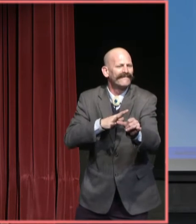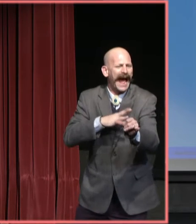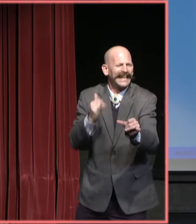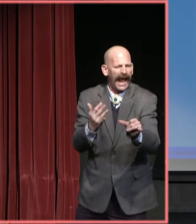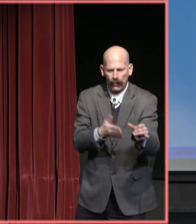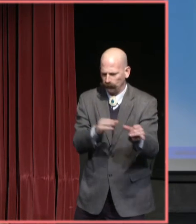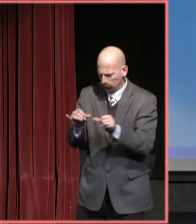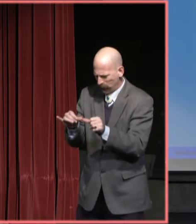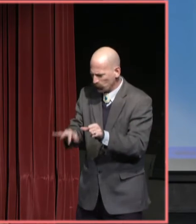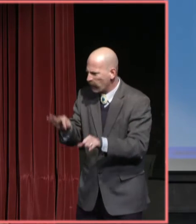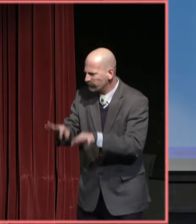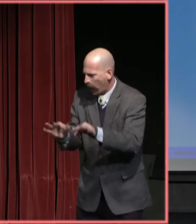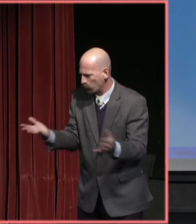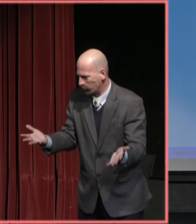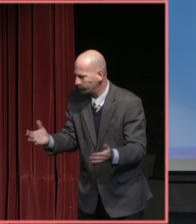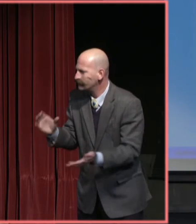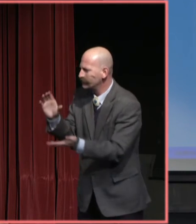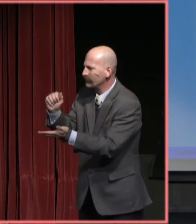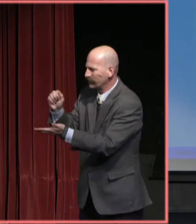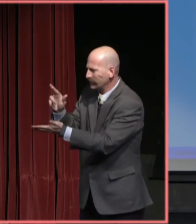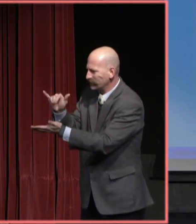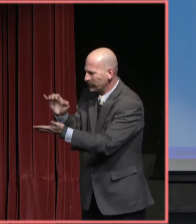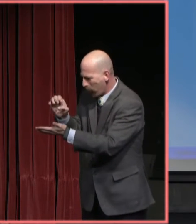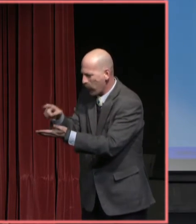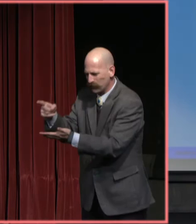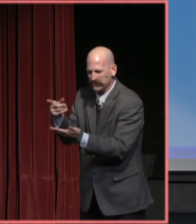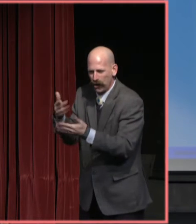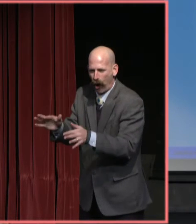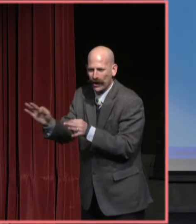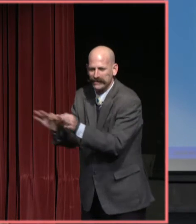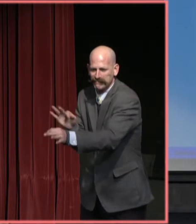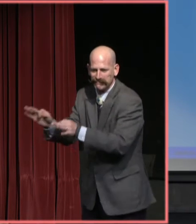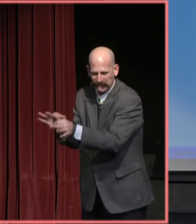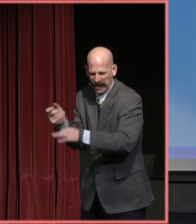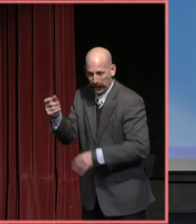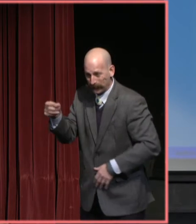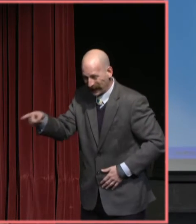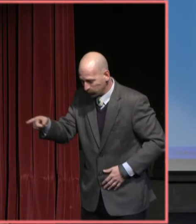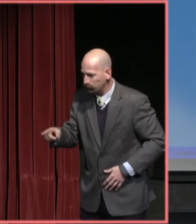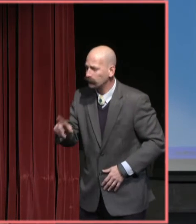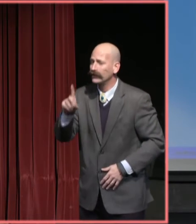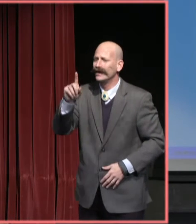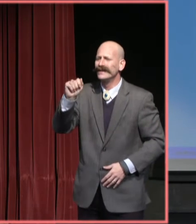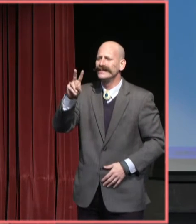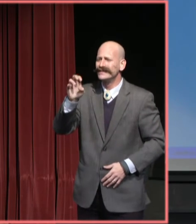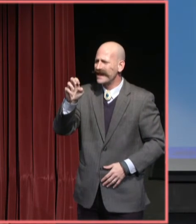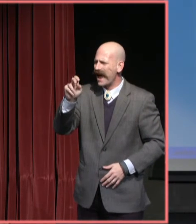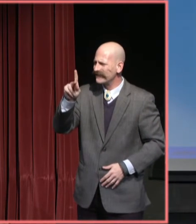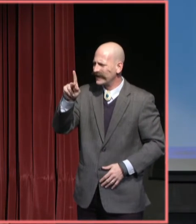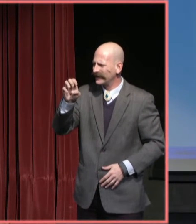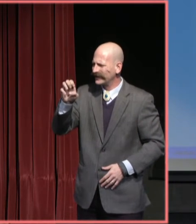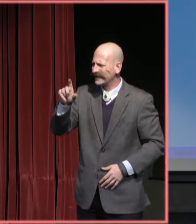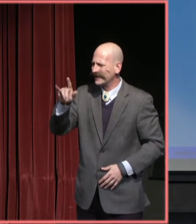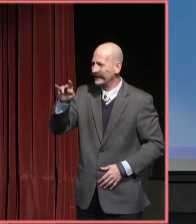So as Caroline helpfully explained to you, Dave Keeling started measurements in Mauna Loa